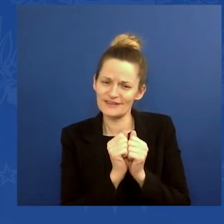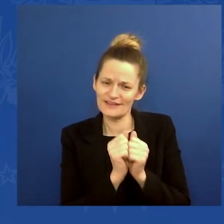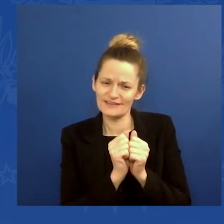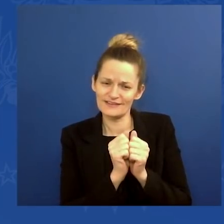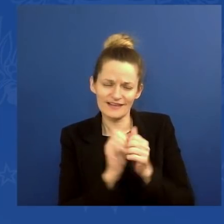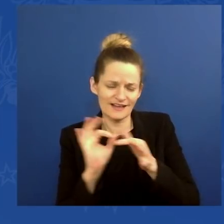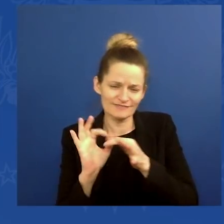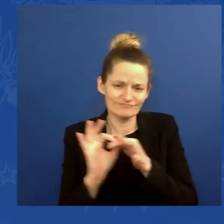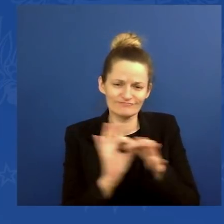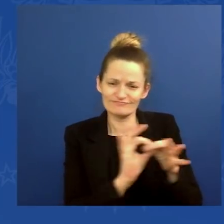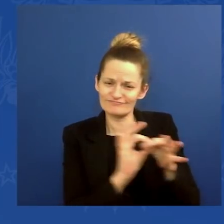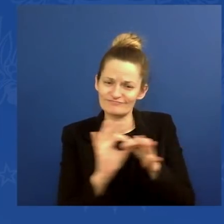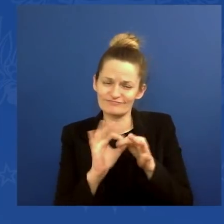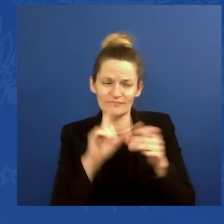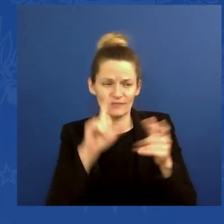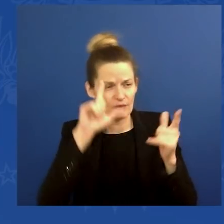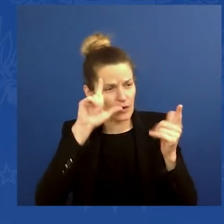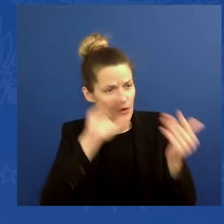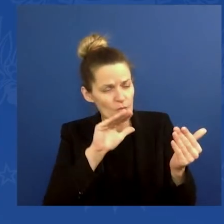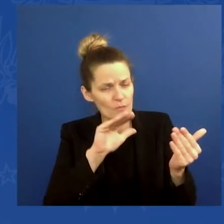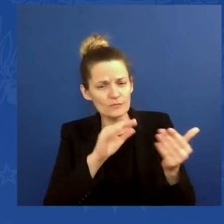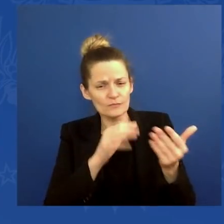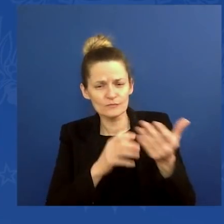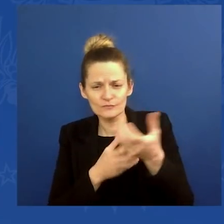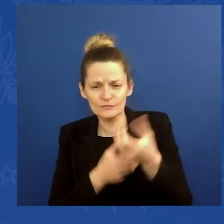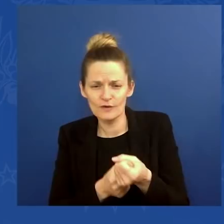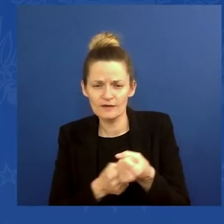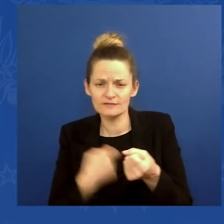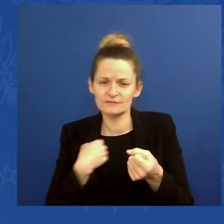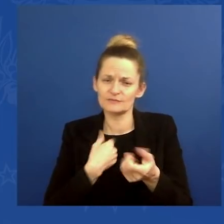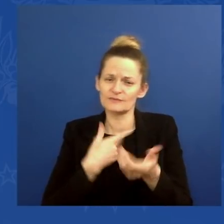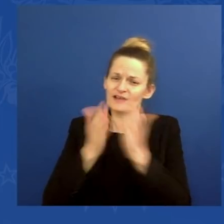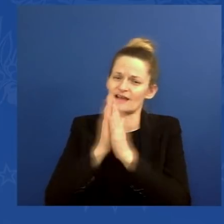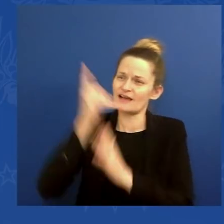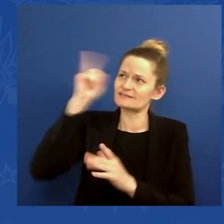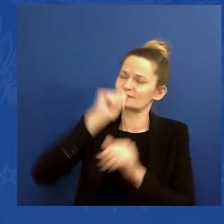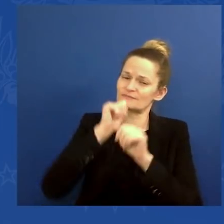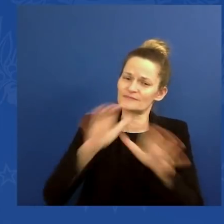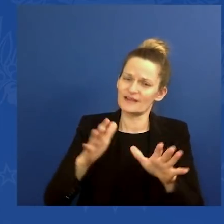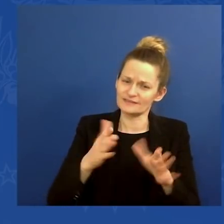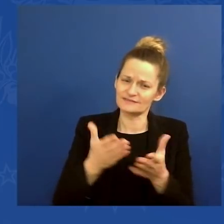God, we ask your blessing upon all those who are gathered here upon this food,